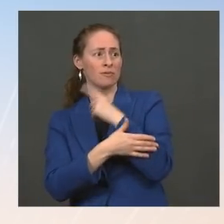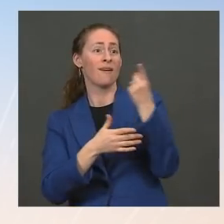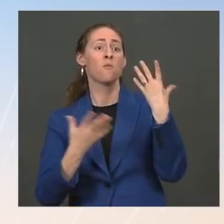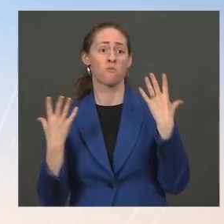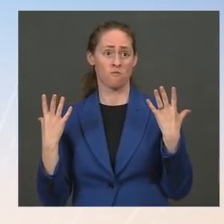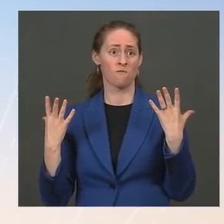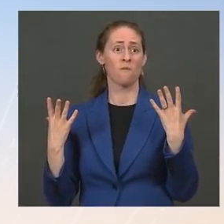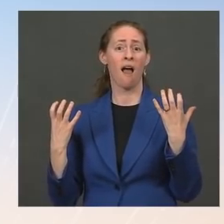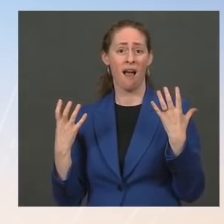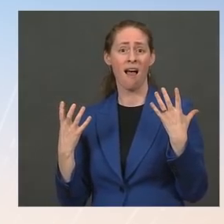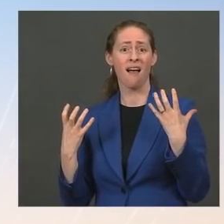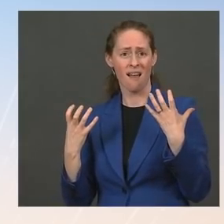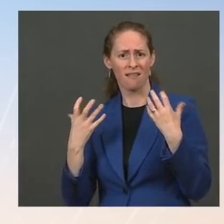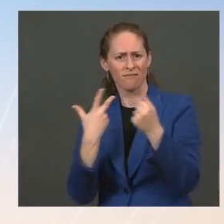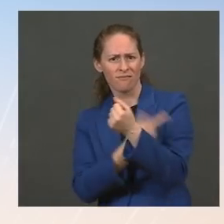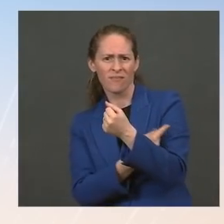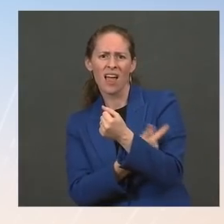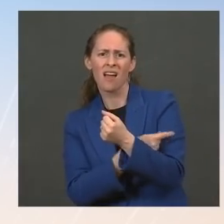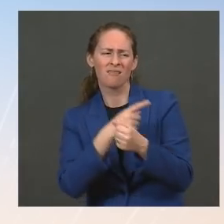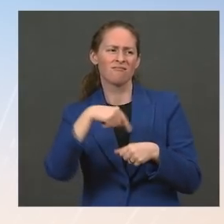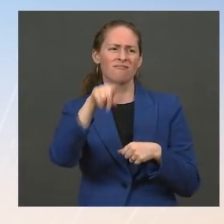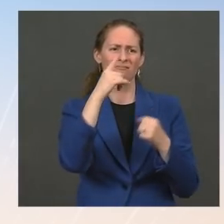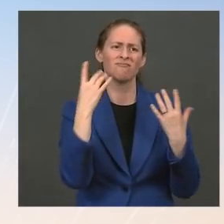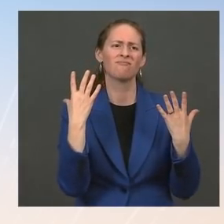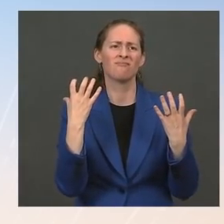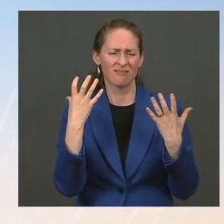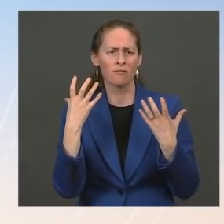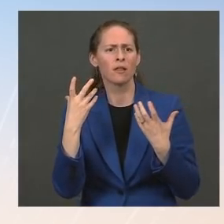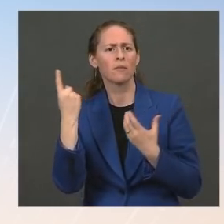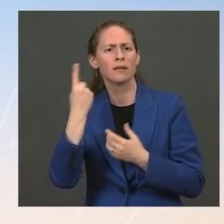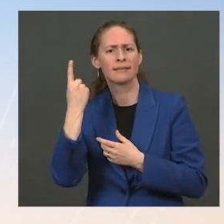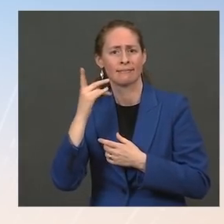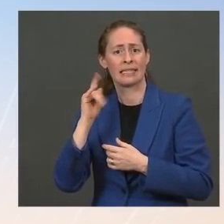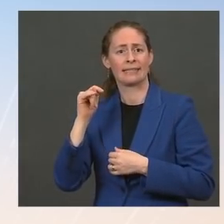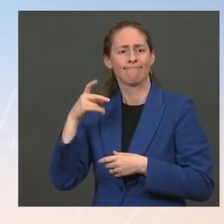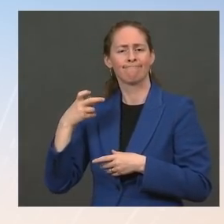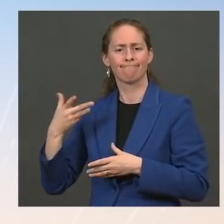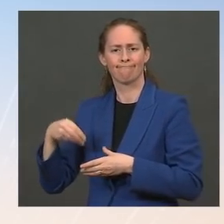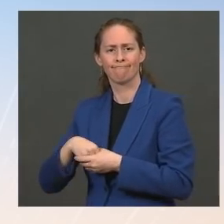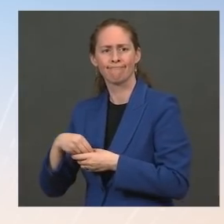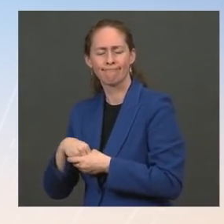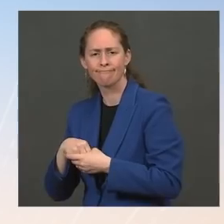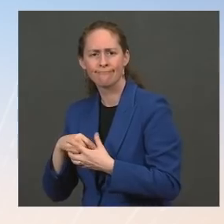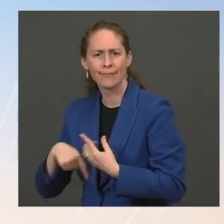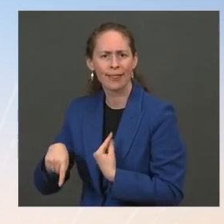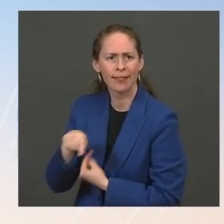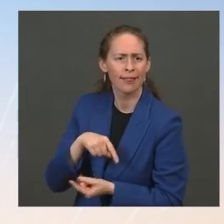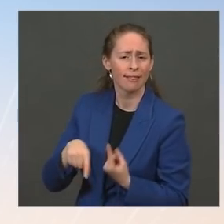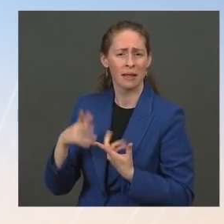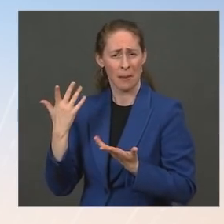plan to help with some of those capacity issues, whether on the operation side or just in the hesitancy side?